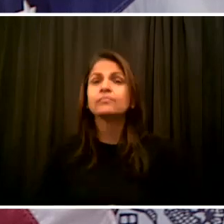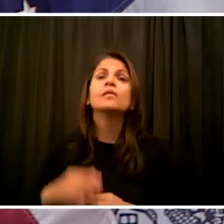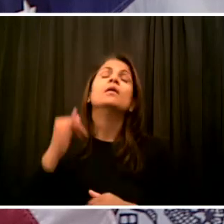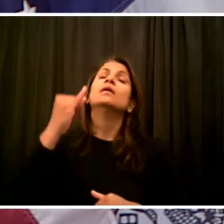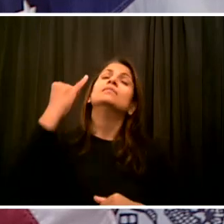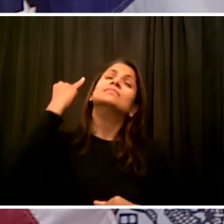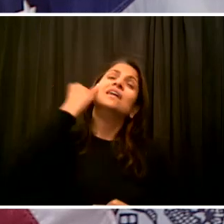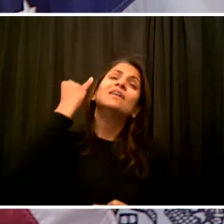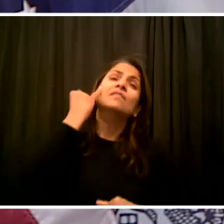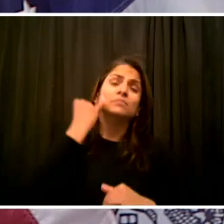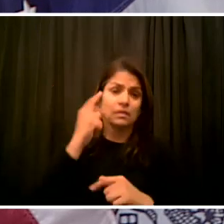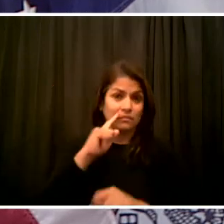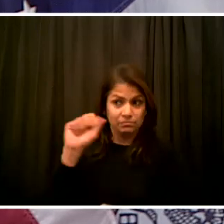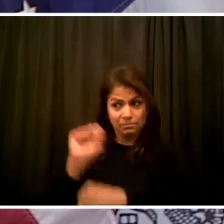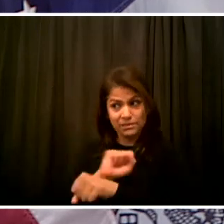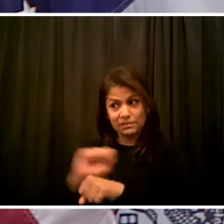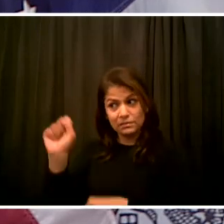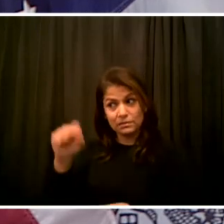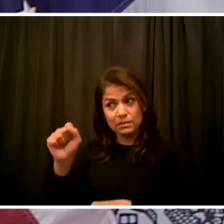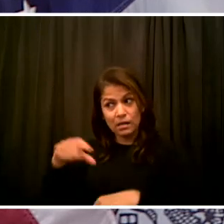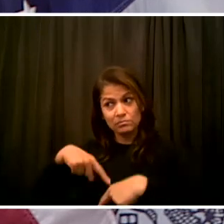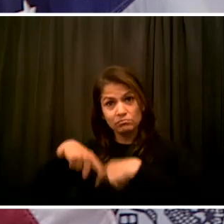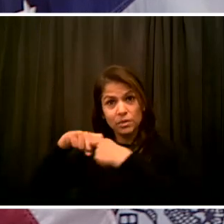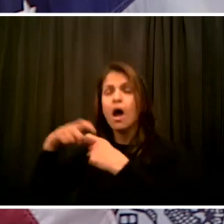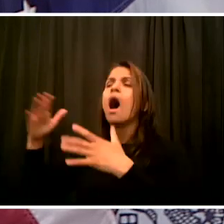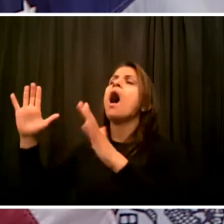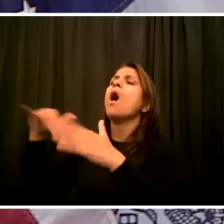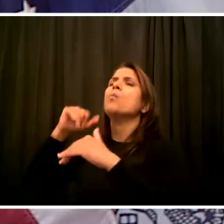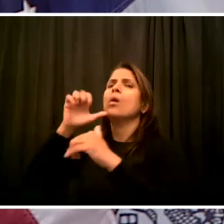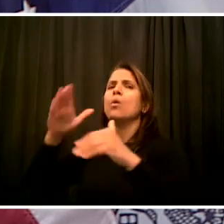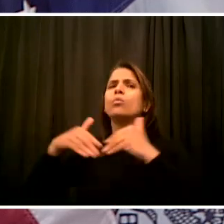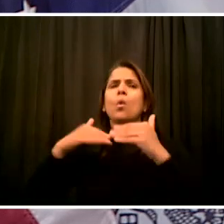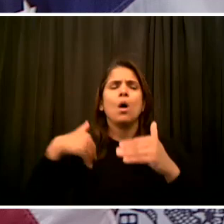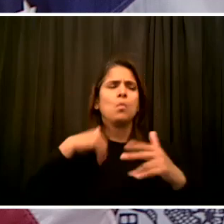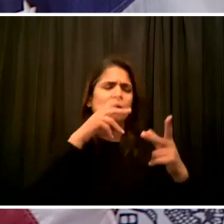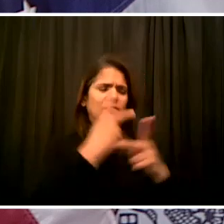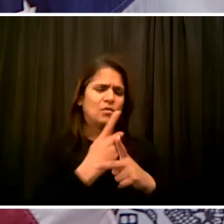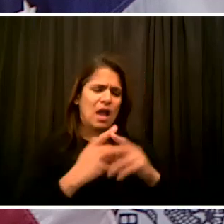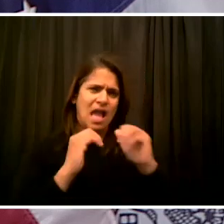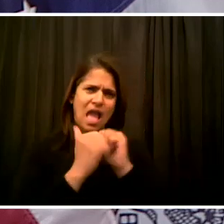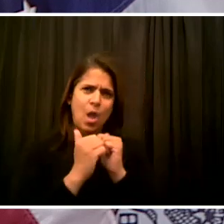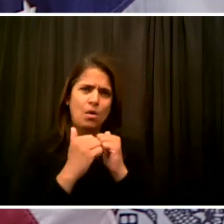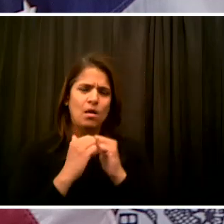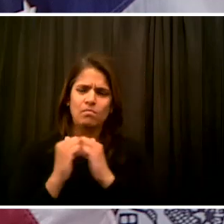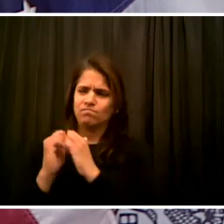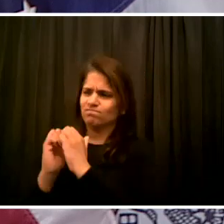THAT IT IS BEING DONE AND TO WHAT EXTENTA ND WHAT IT WOULD TAKE TO